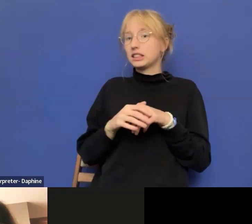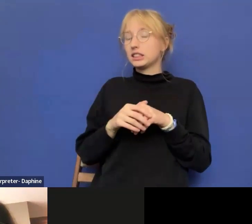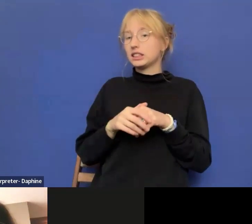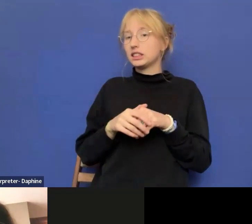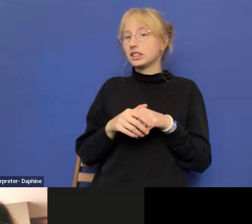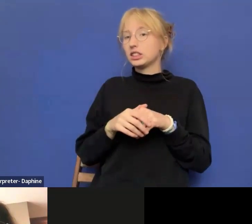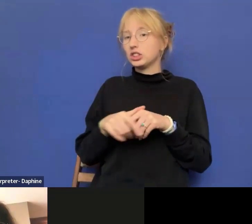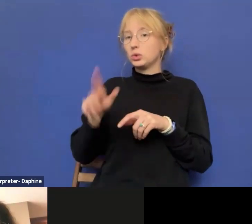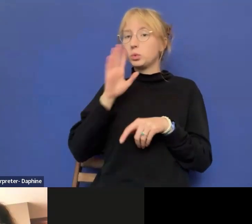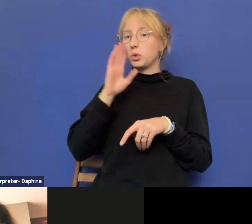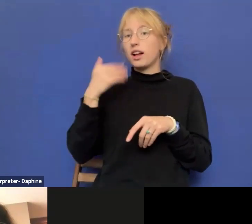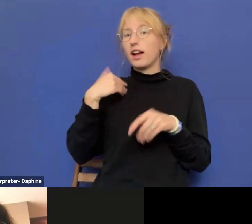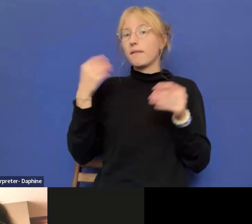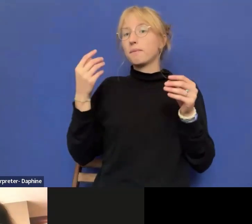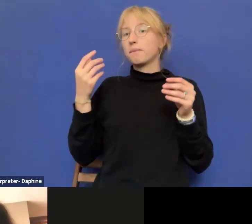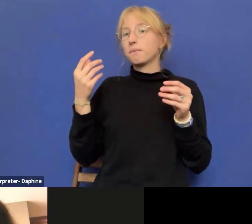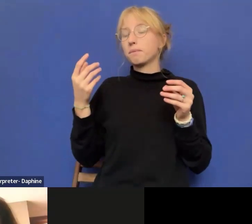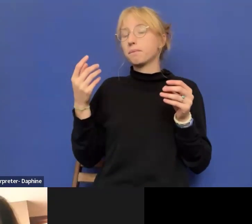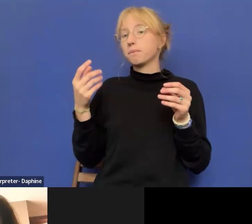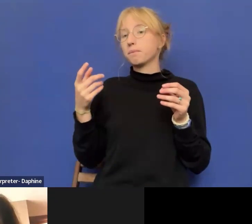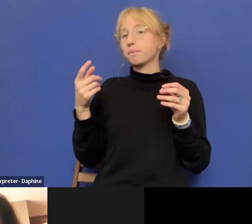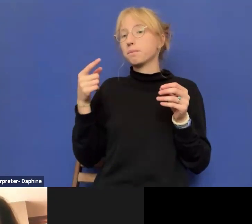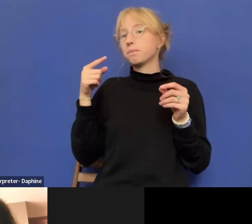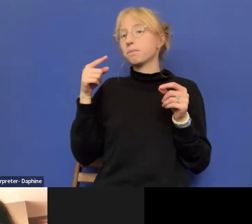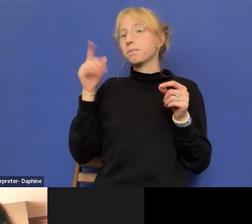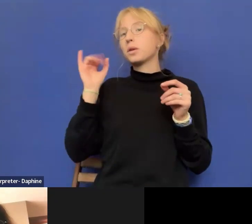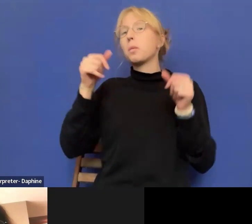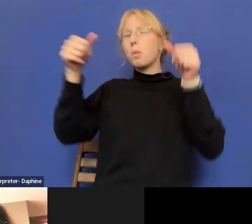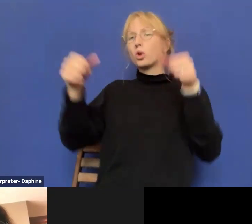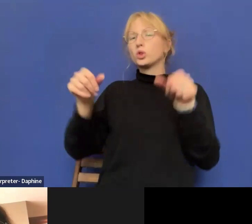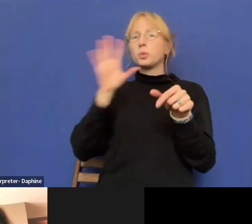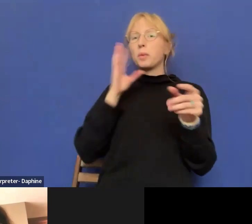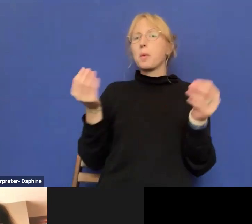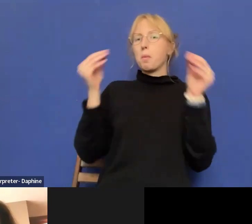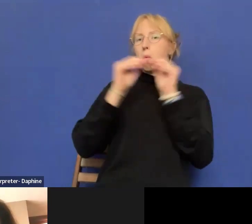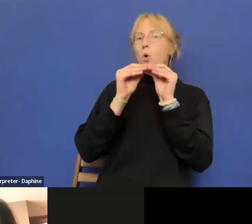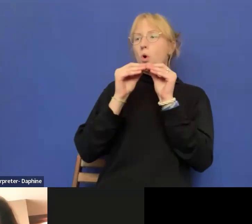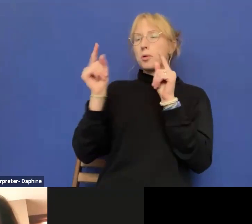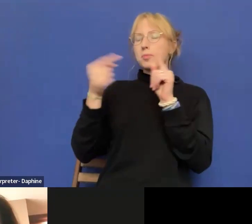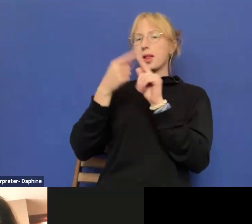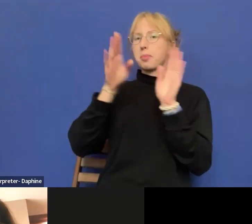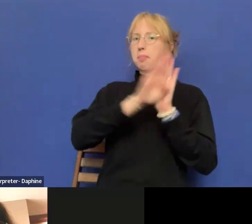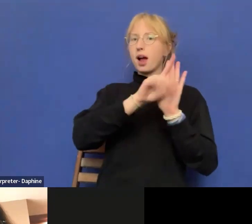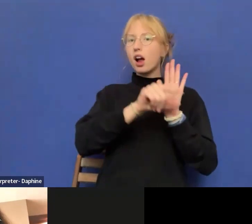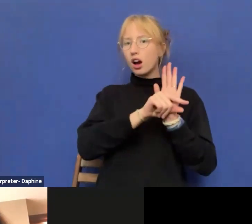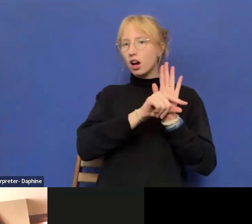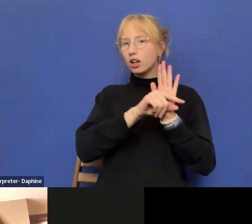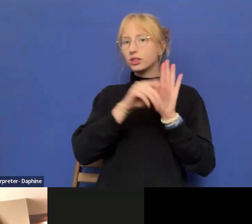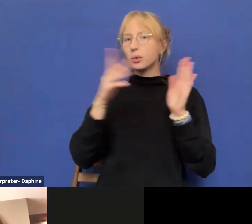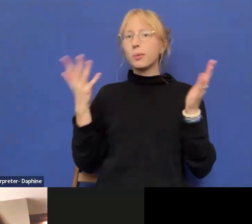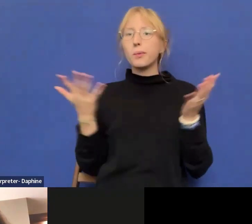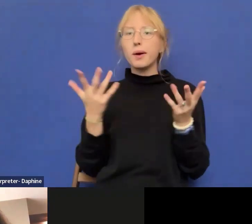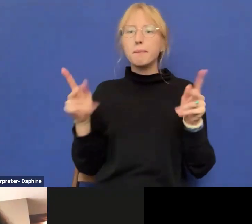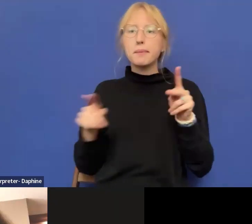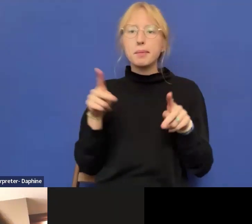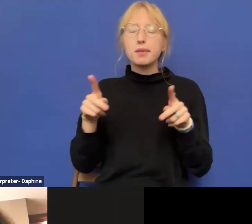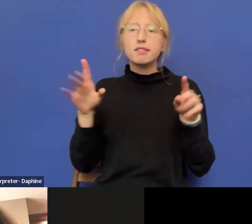poster space occupied by the background. Of what had people done? What's your hypothesis